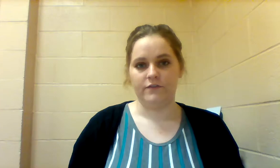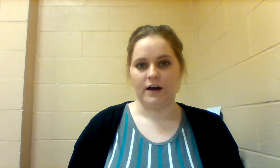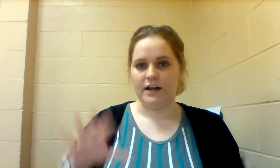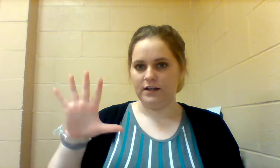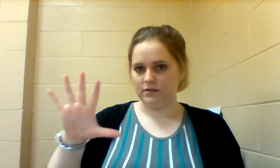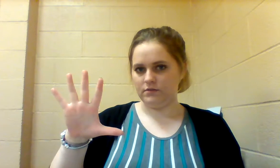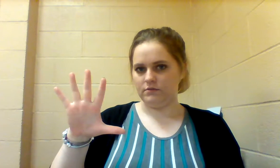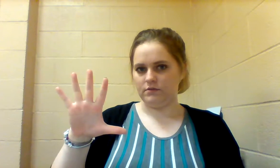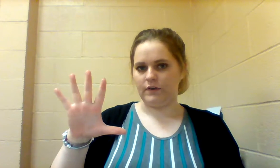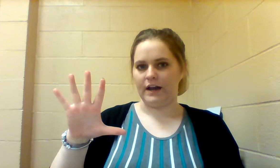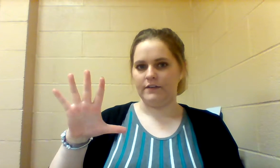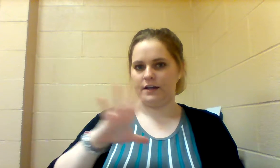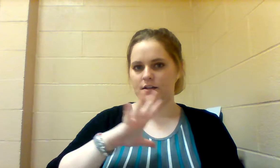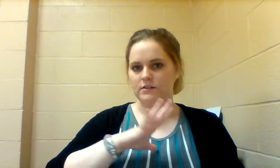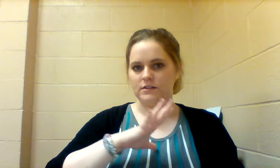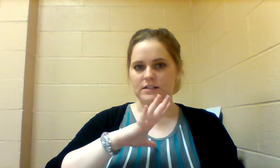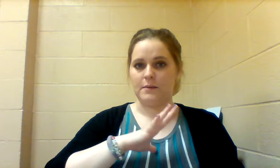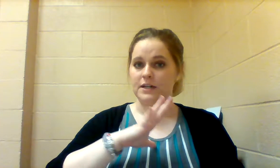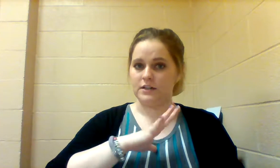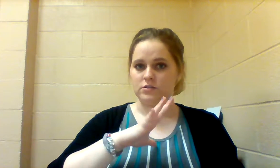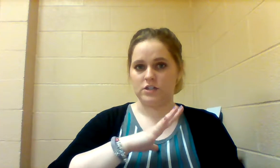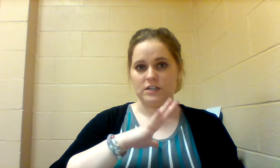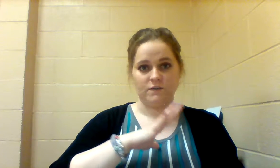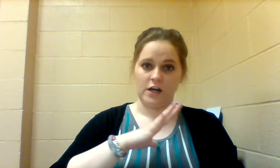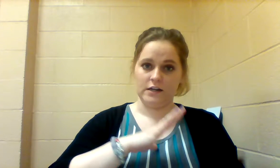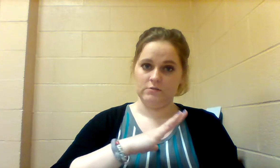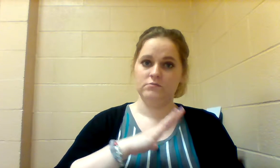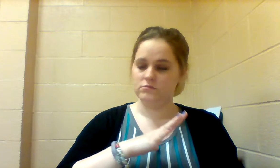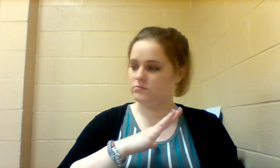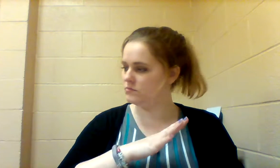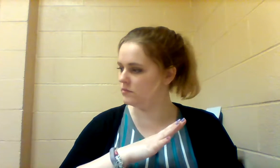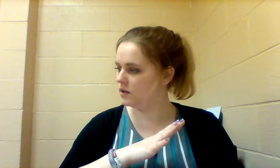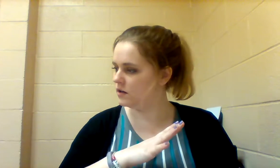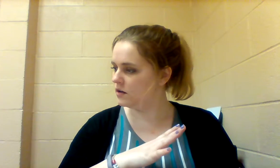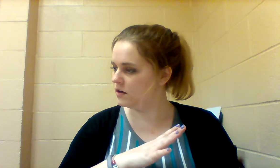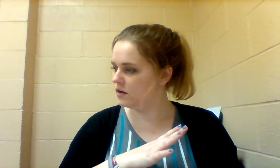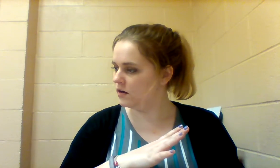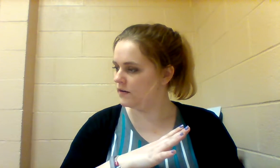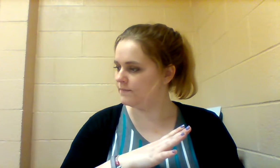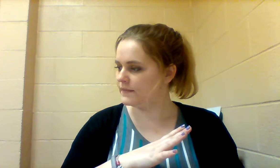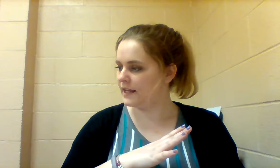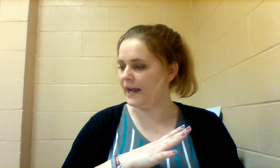FINE five hand tap it against your chest FINE